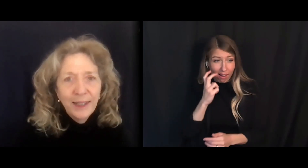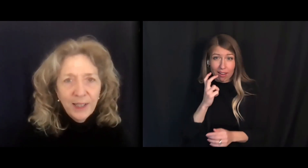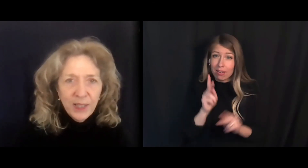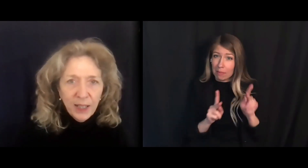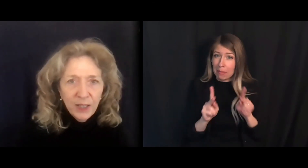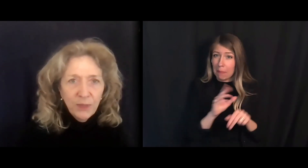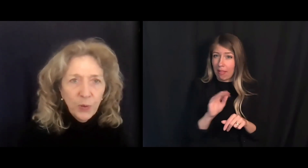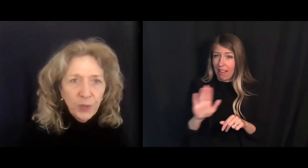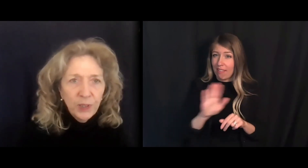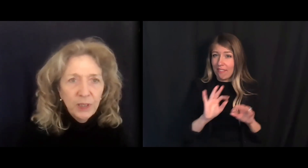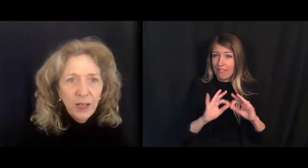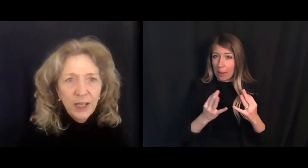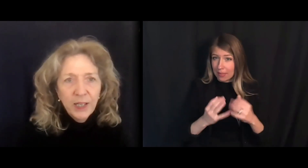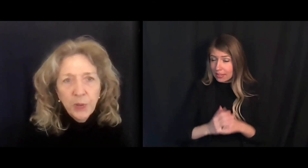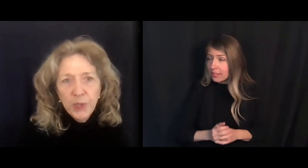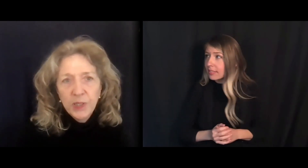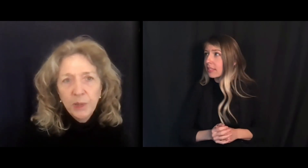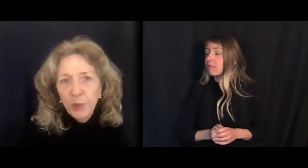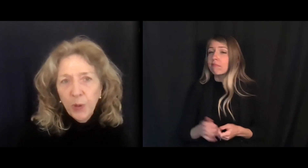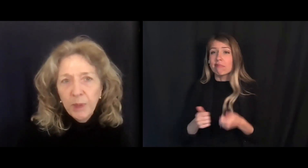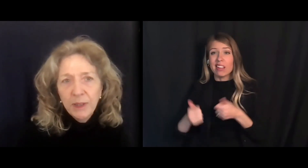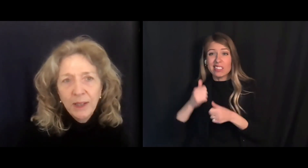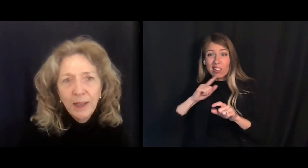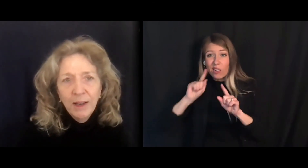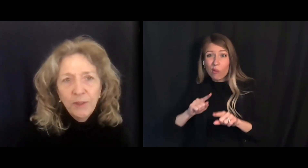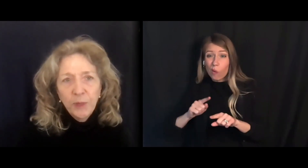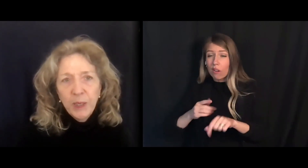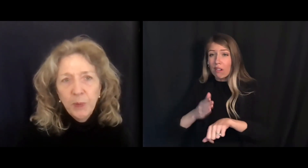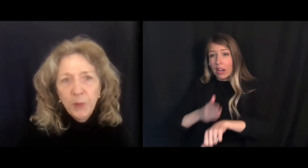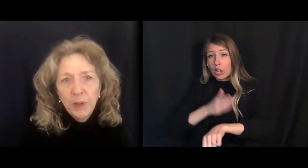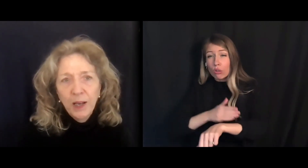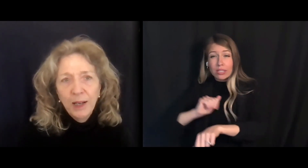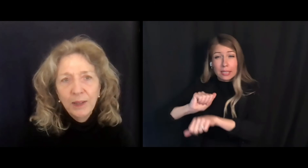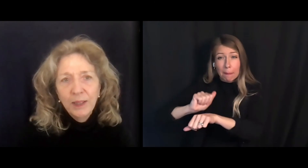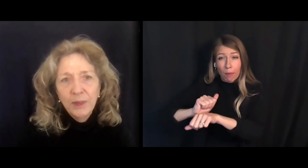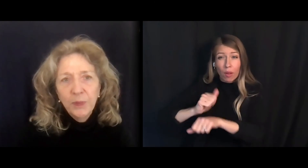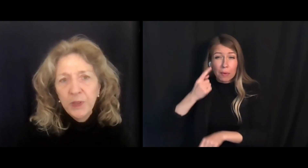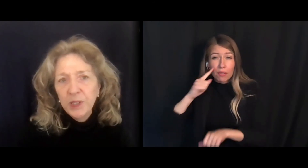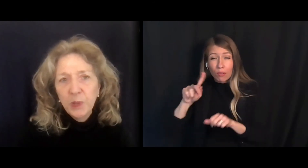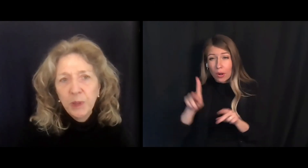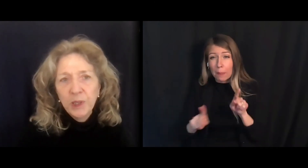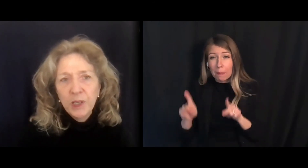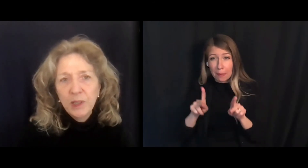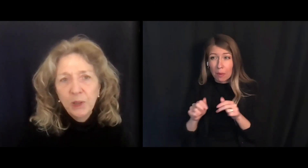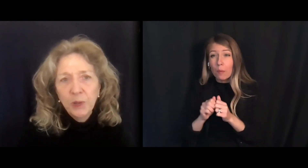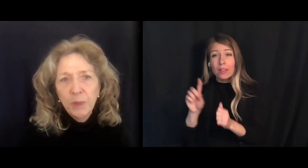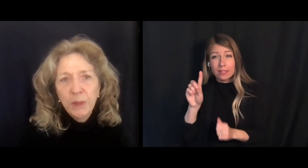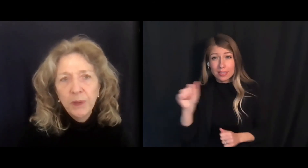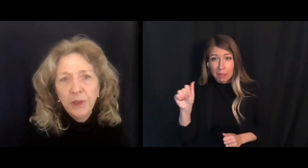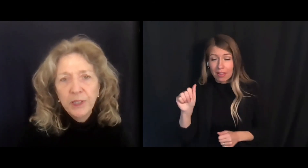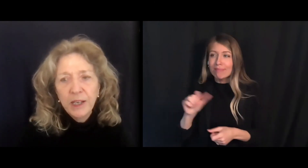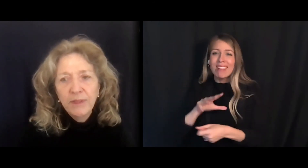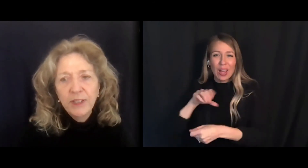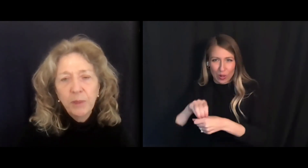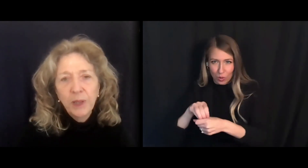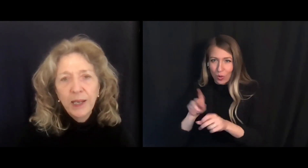and the executive order on increasing employment for people with disabilities, including people that are deaf, deafblind,